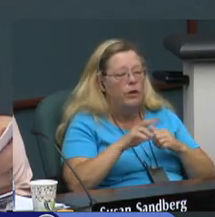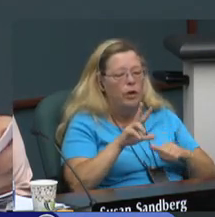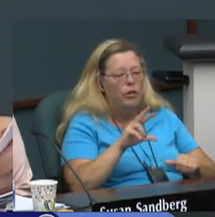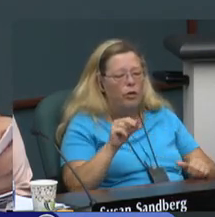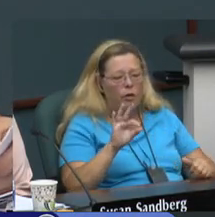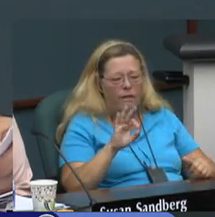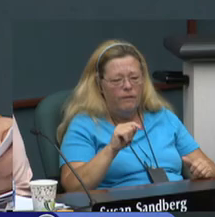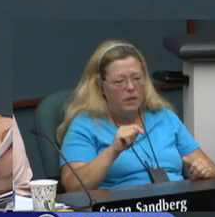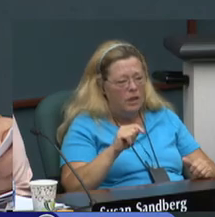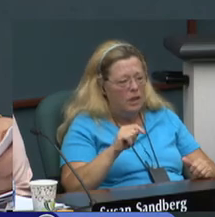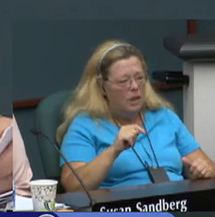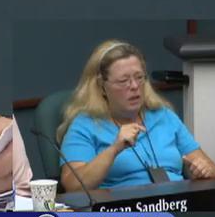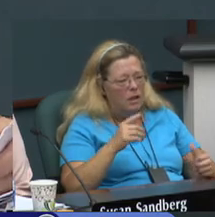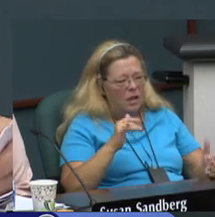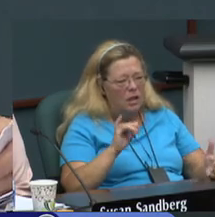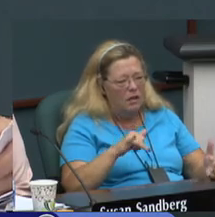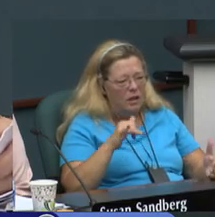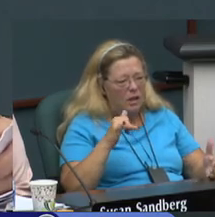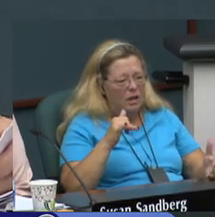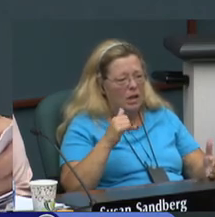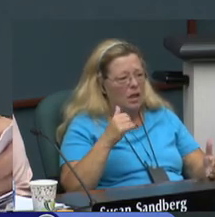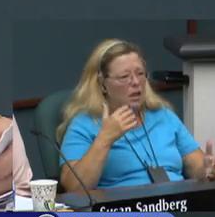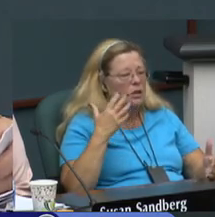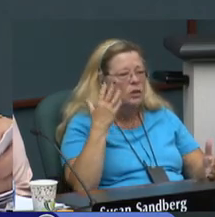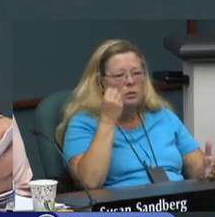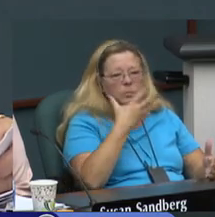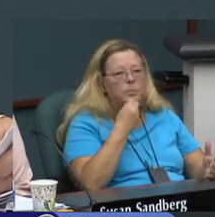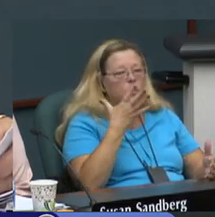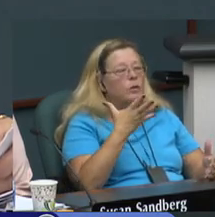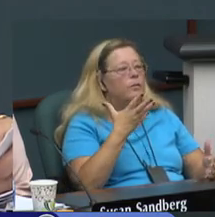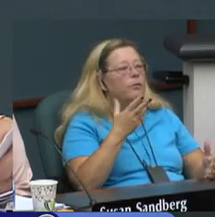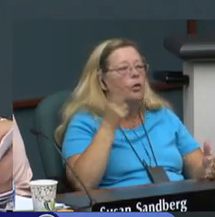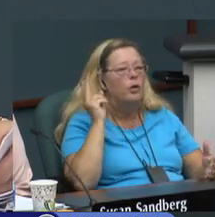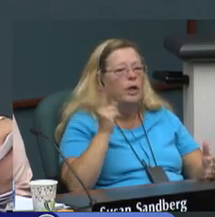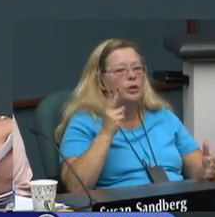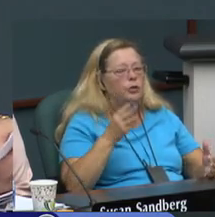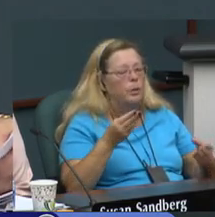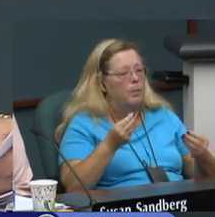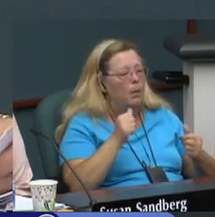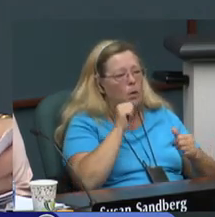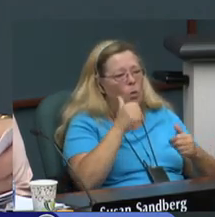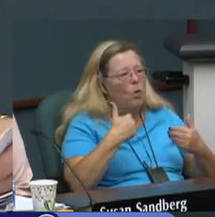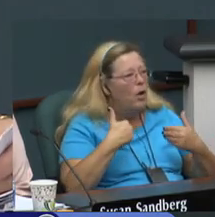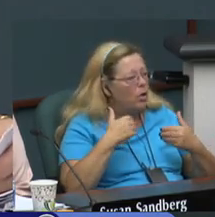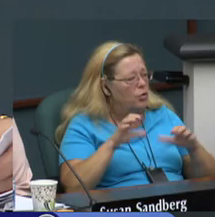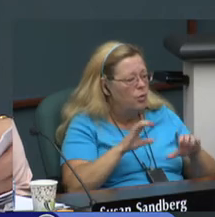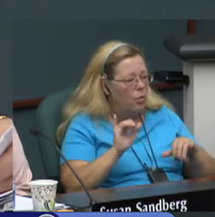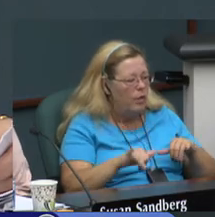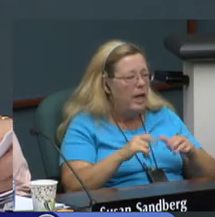incredible historic properties that do not do this and sometimes this results